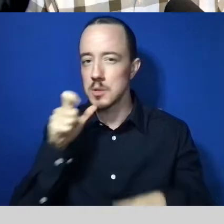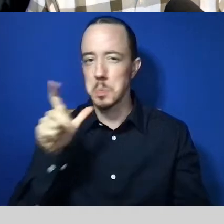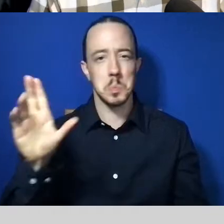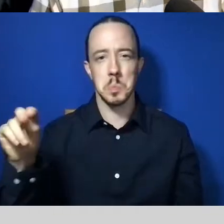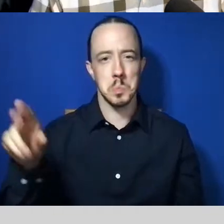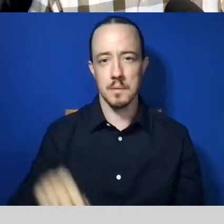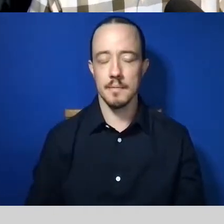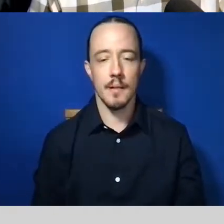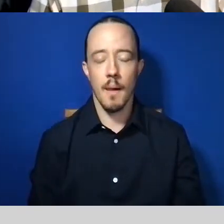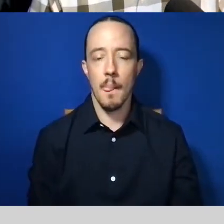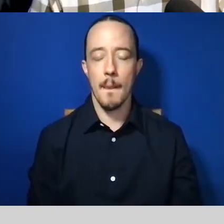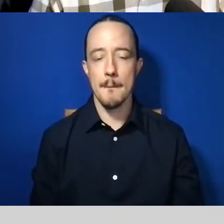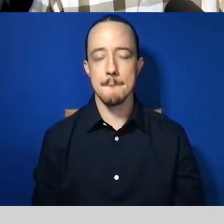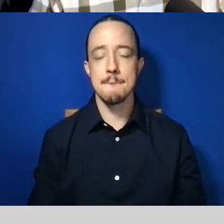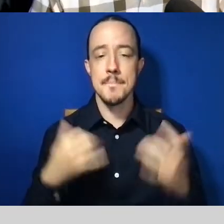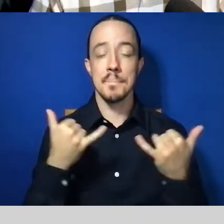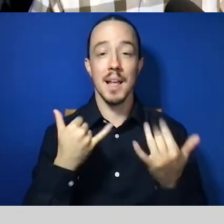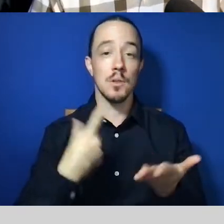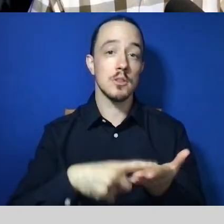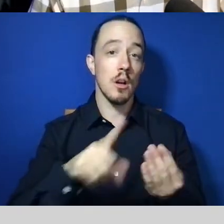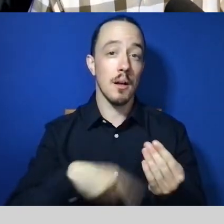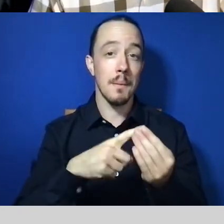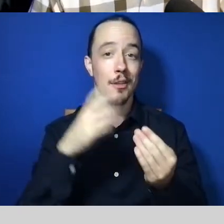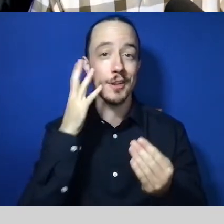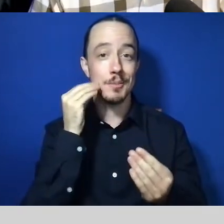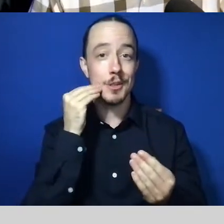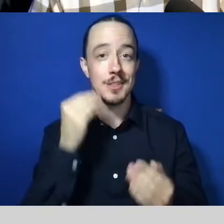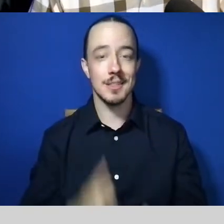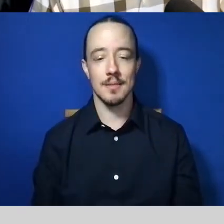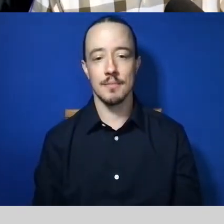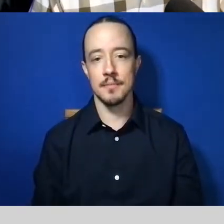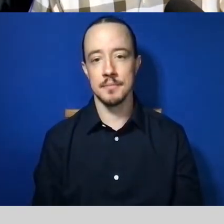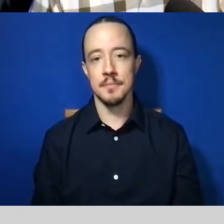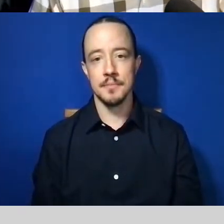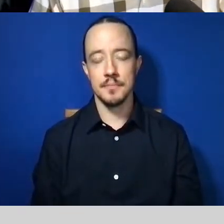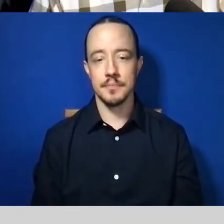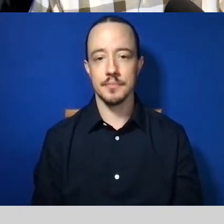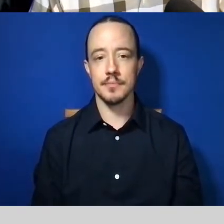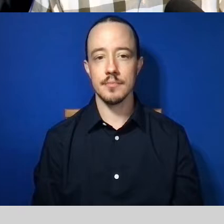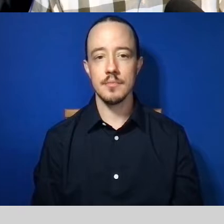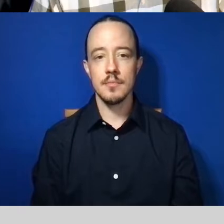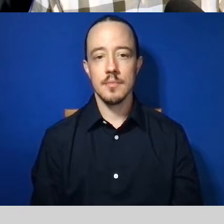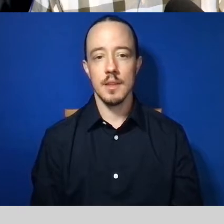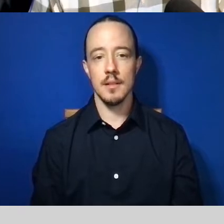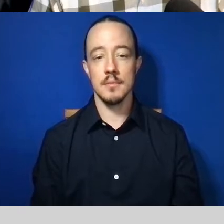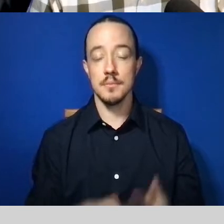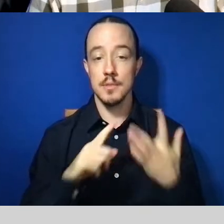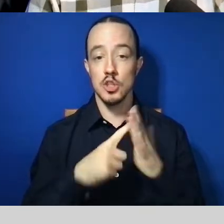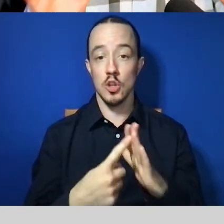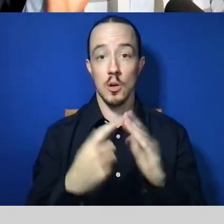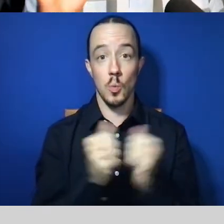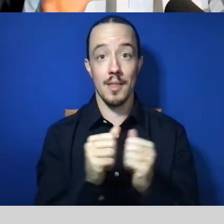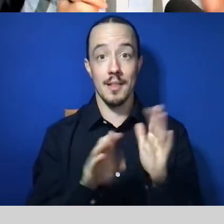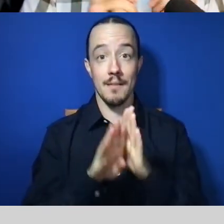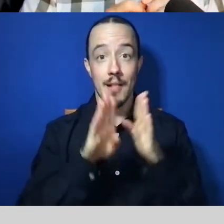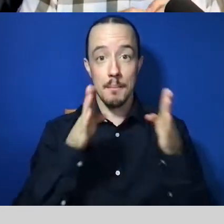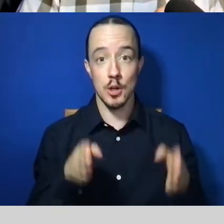let's dive in over here and we're going to start off though with the developer's workstation.